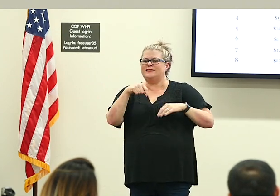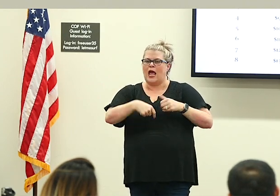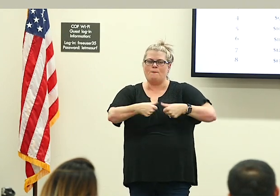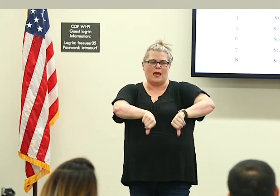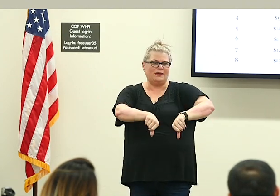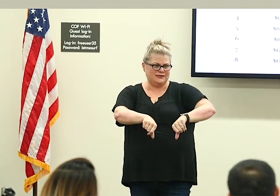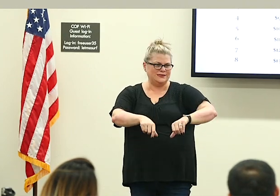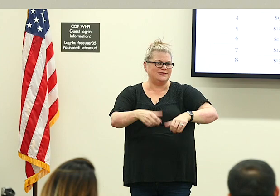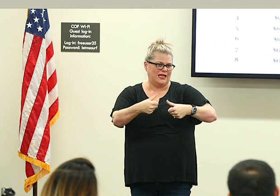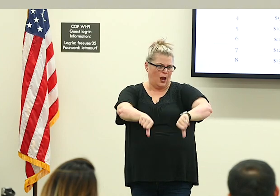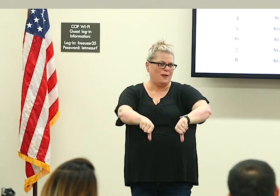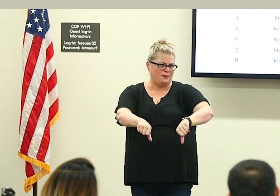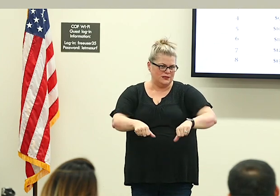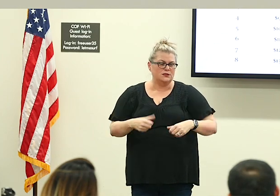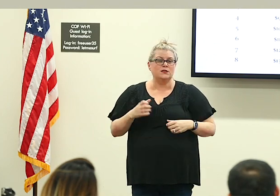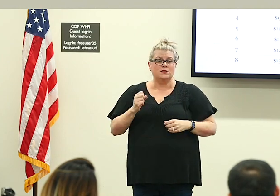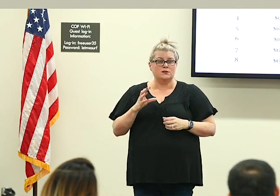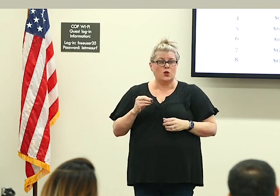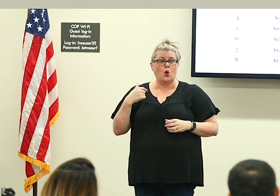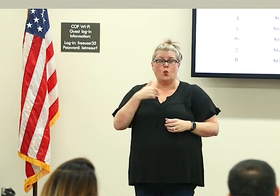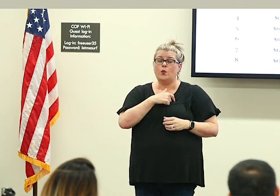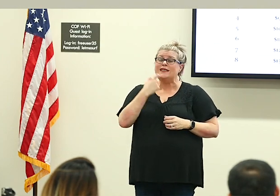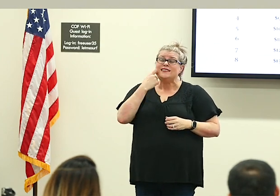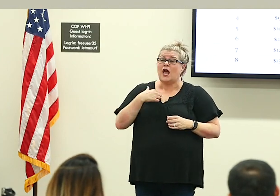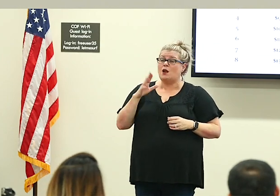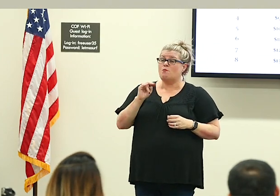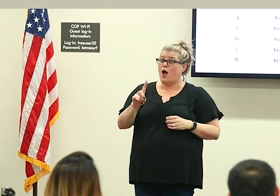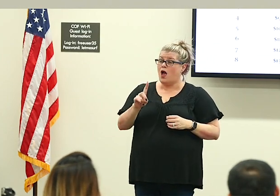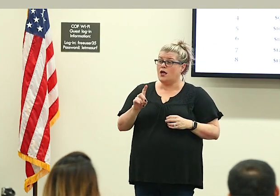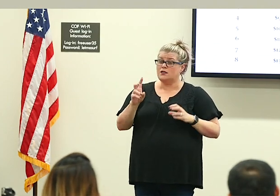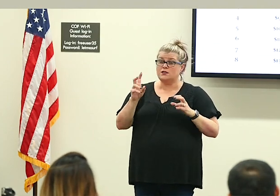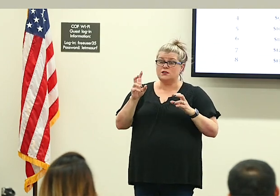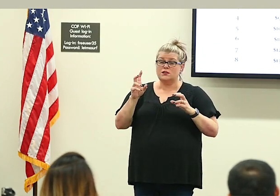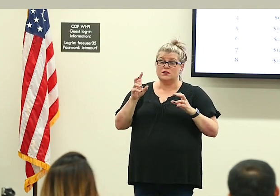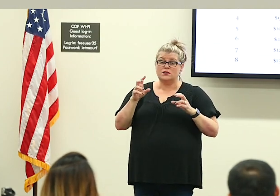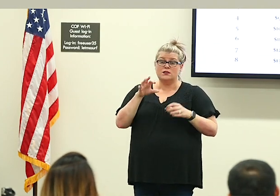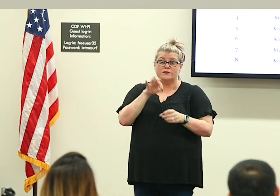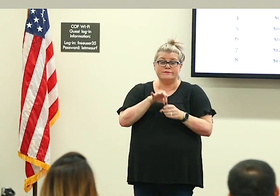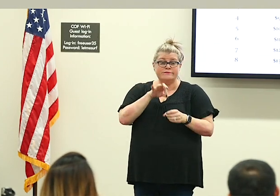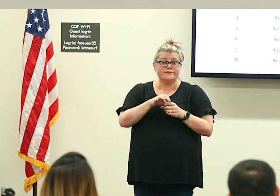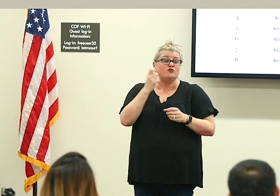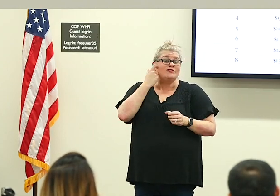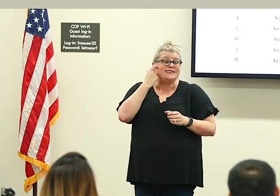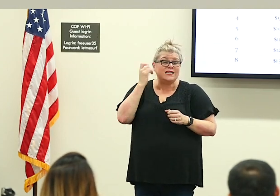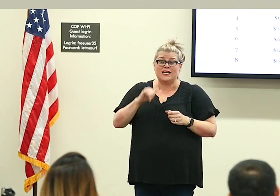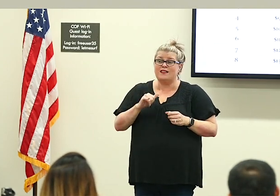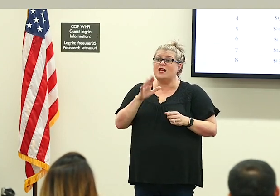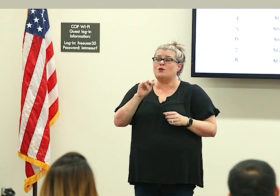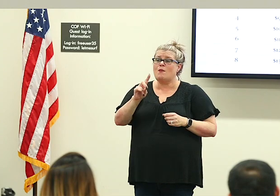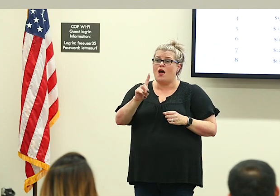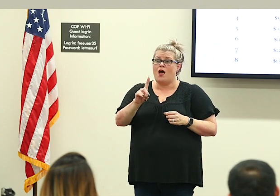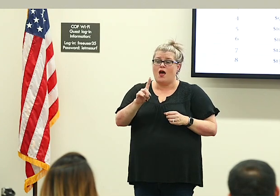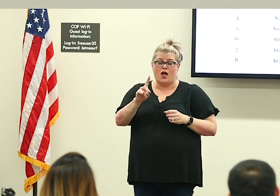Alameda County had the bond issue recently, and they have a down payment assistance program, that's operated through Hello Housing.